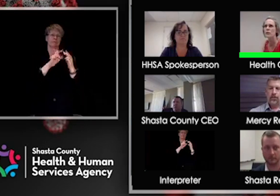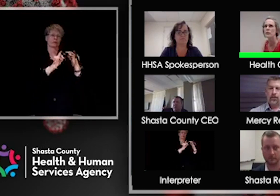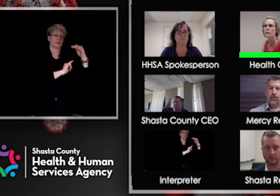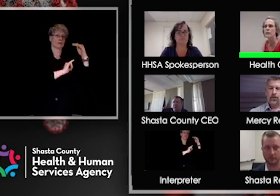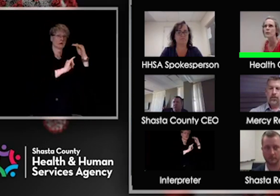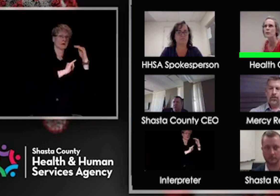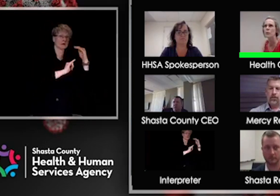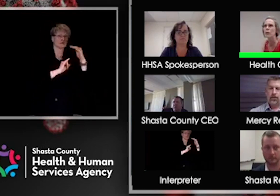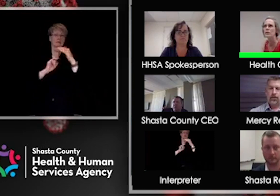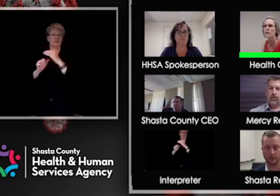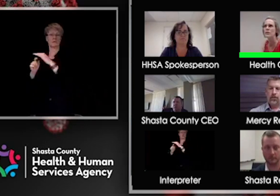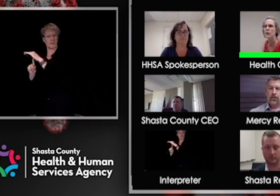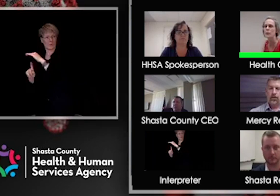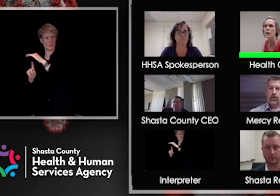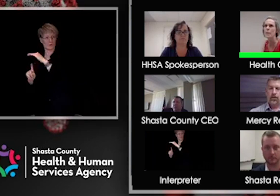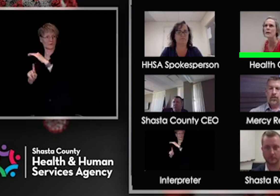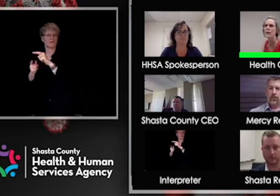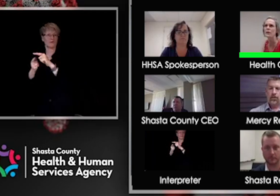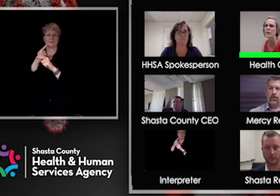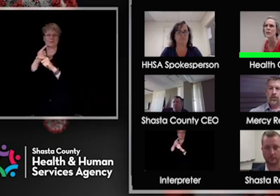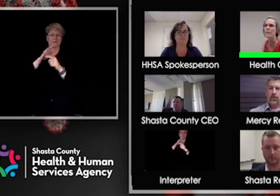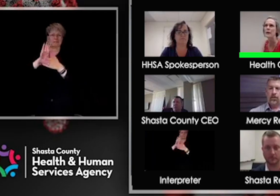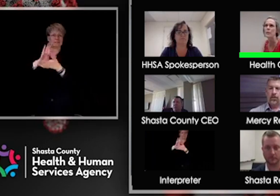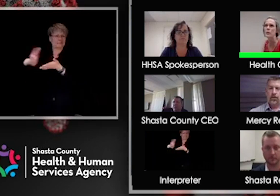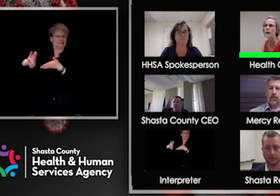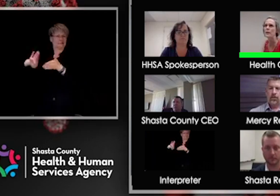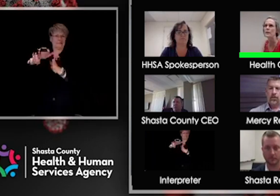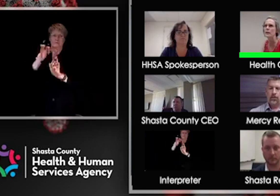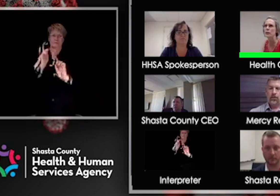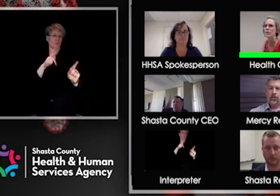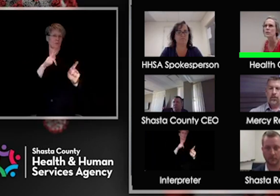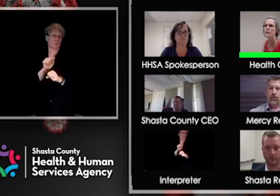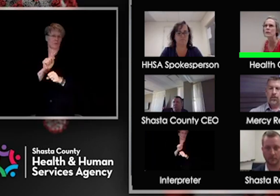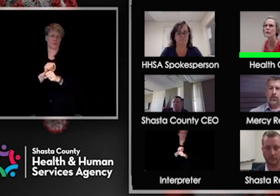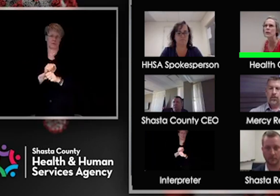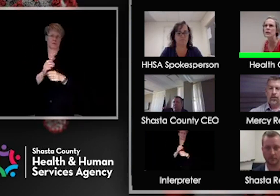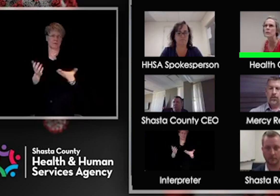excluding them from work so they would not be there. So, that may be what resulted in